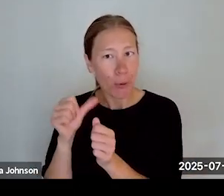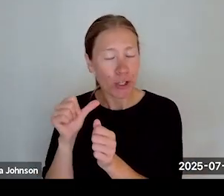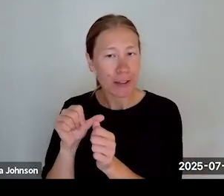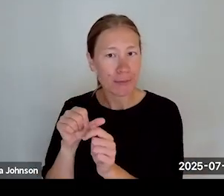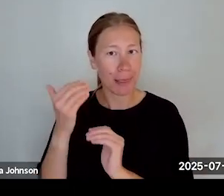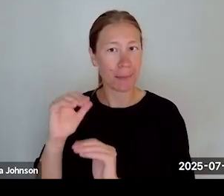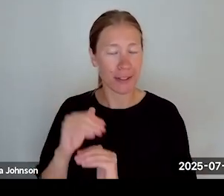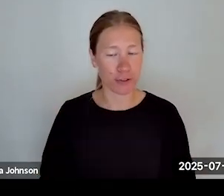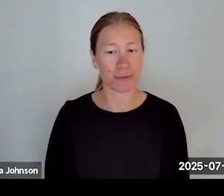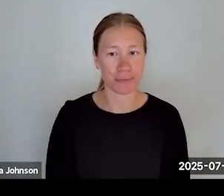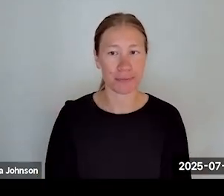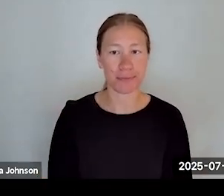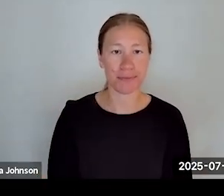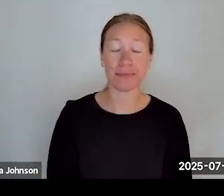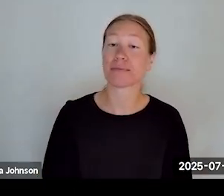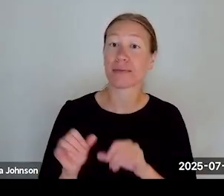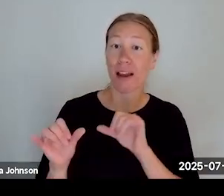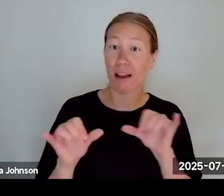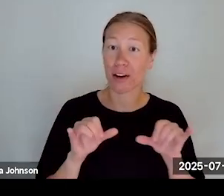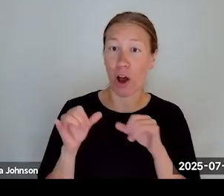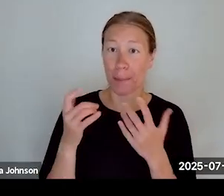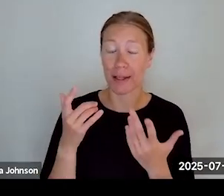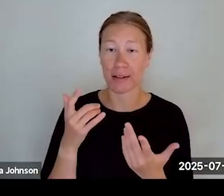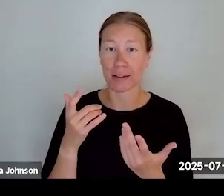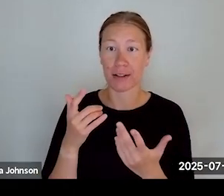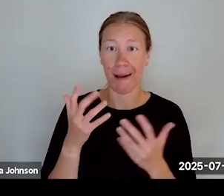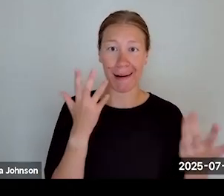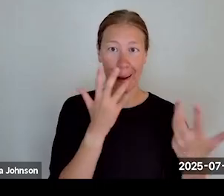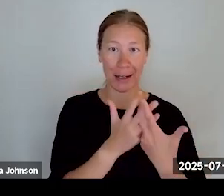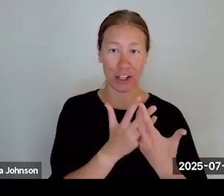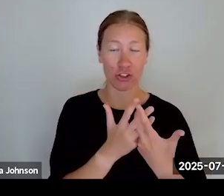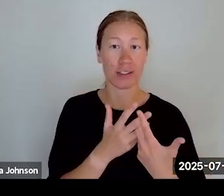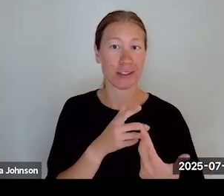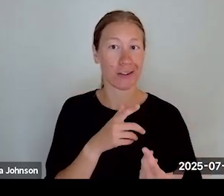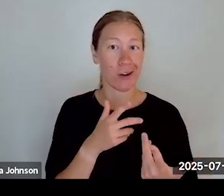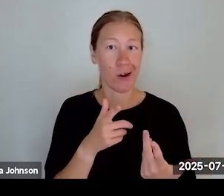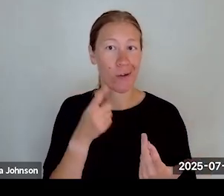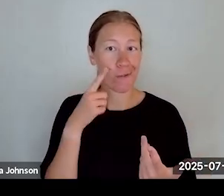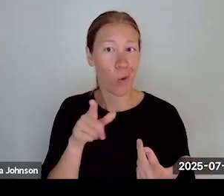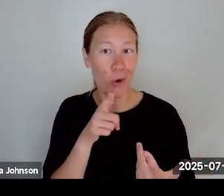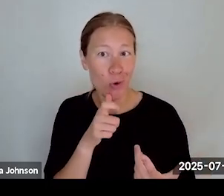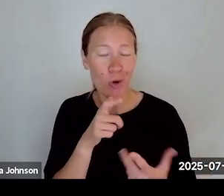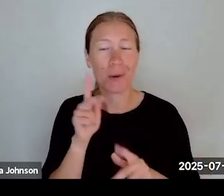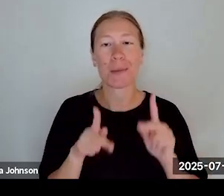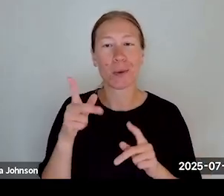Some of the most common accommodation options for individuals who experience migraines are access to alternative lighting